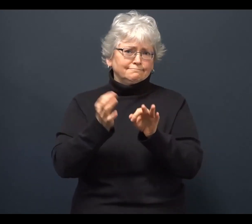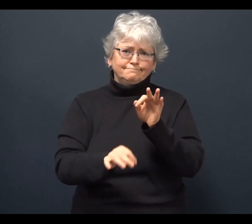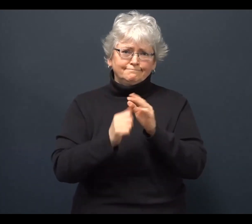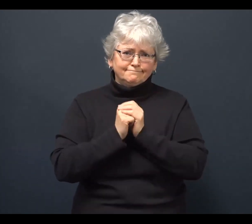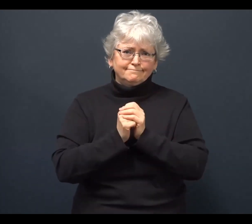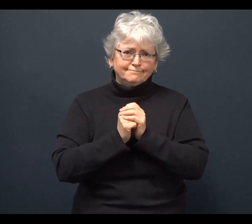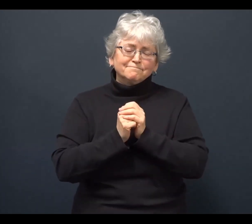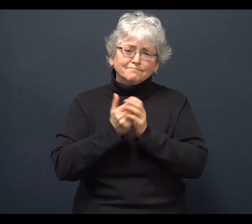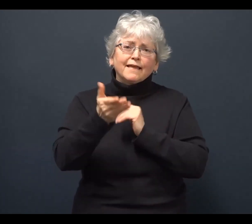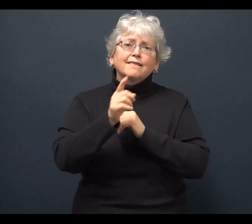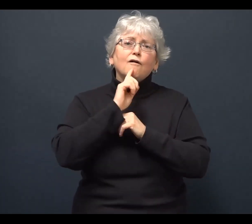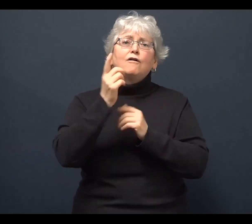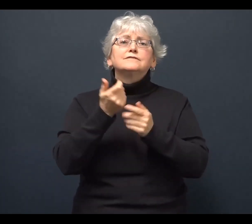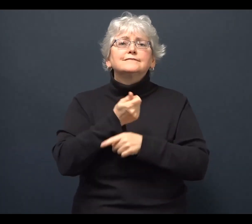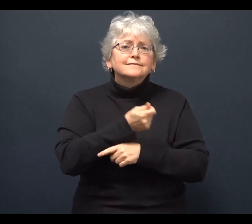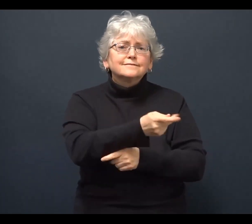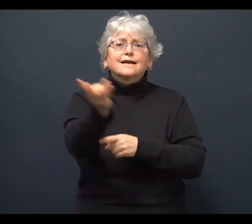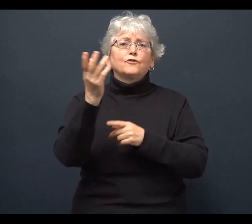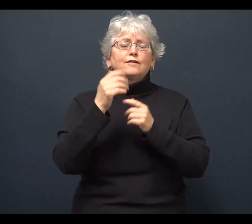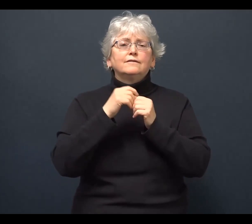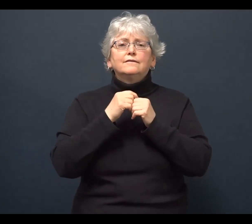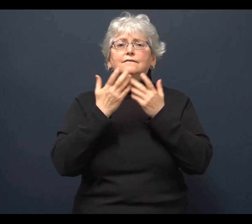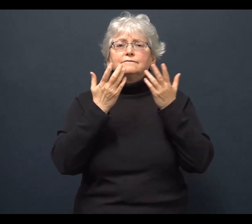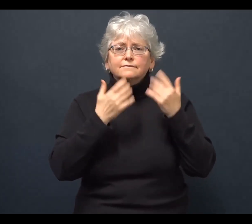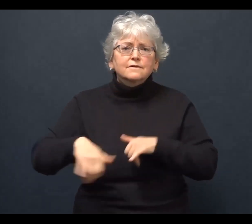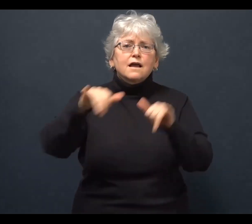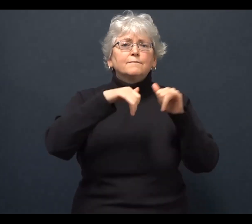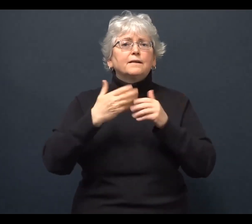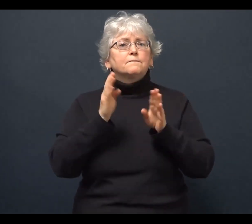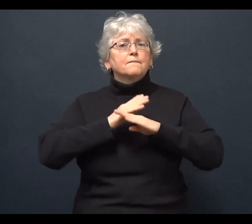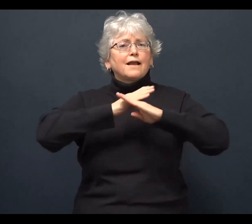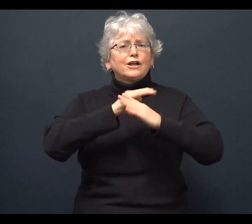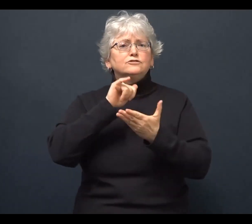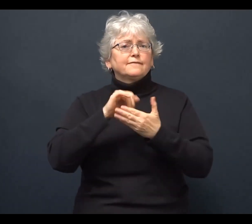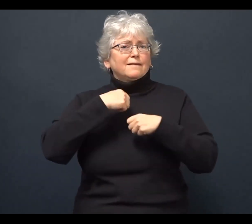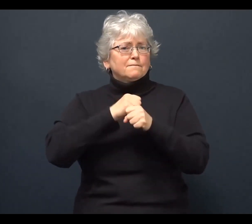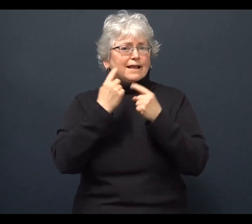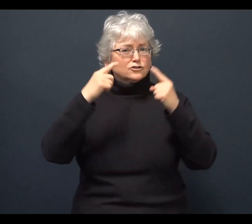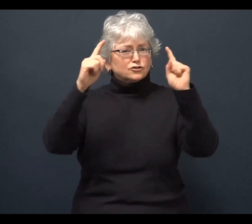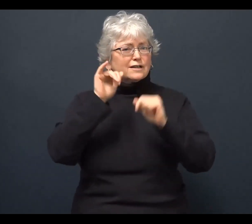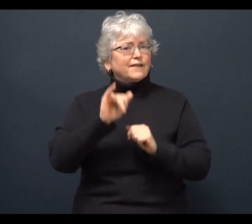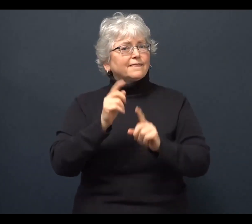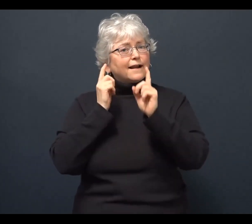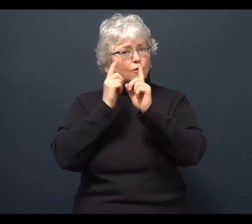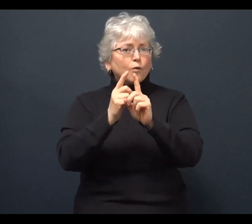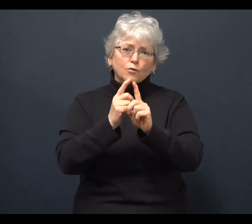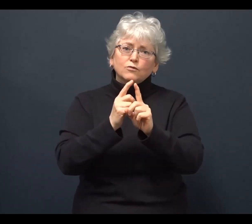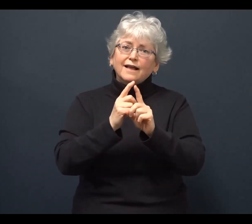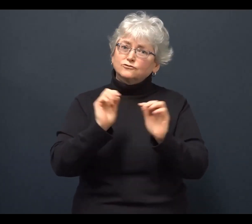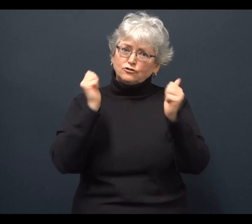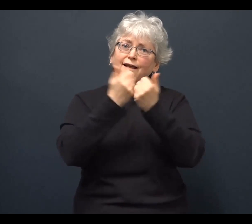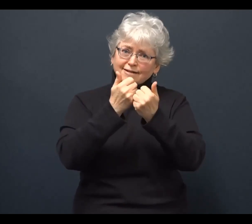is simple there are several common barriers that make achieving the goal a